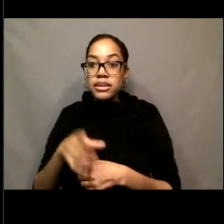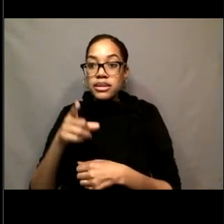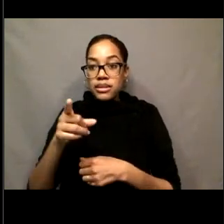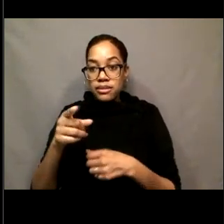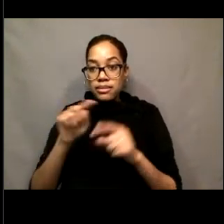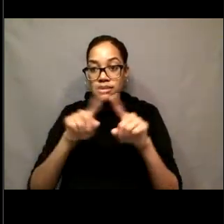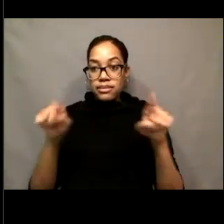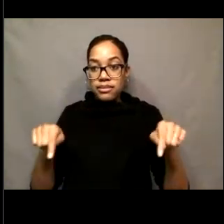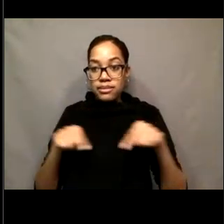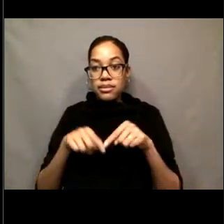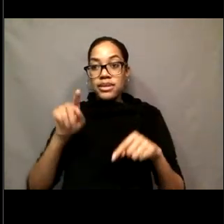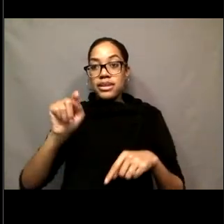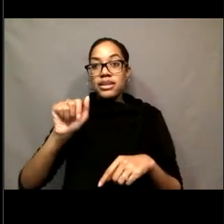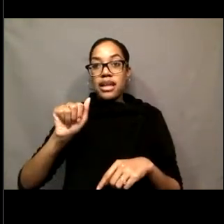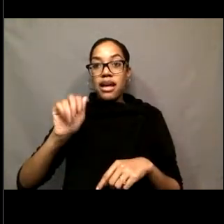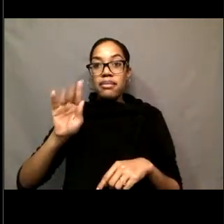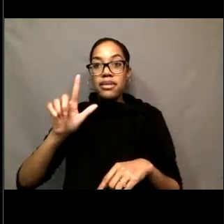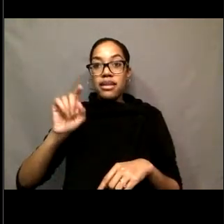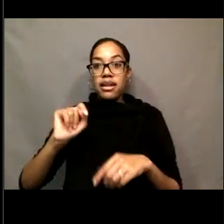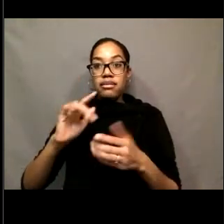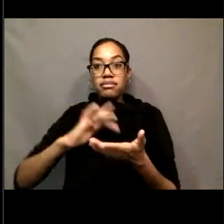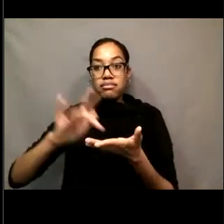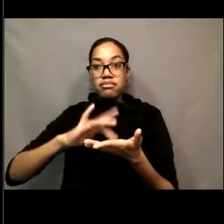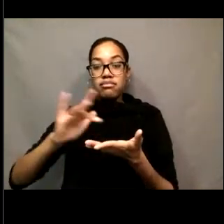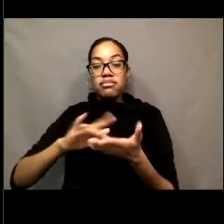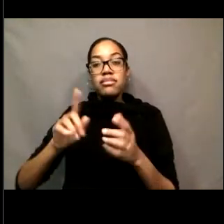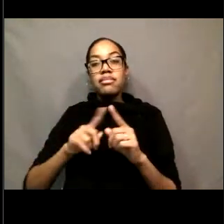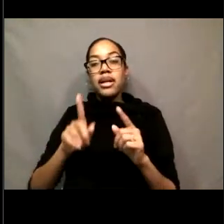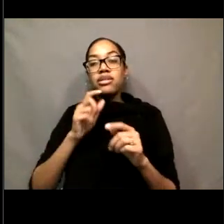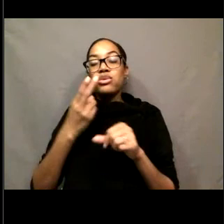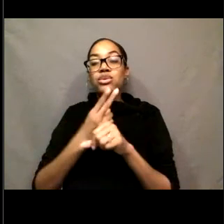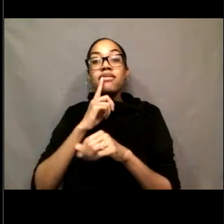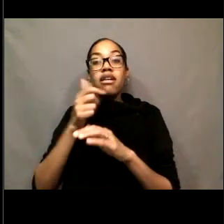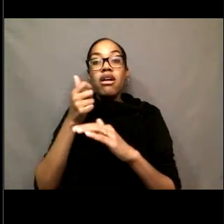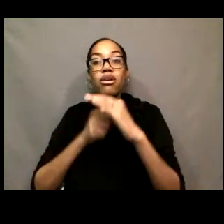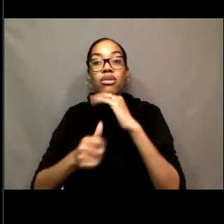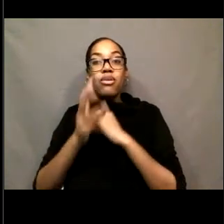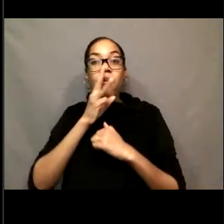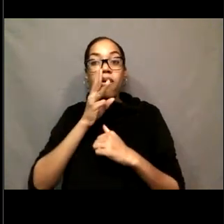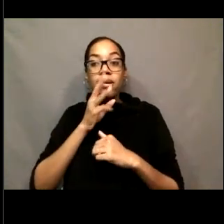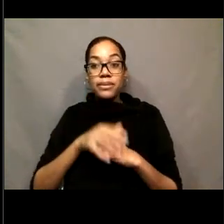that is actually just a Samsung Galaxy or a Samsung tablet in a underwater housing that allows me